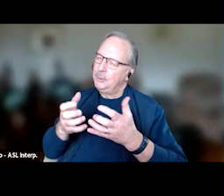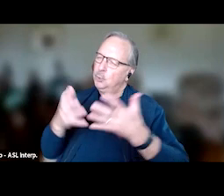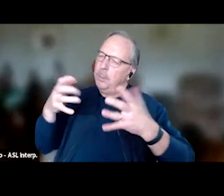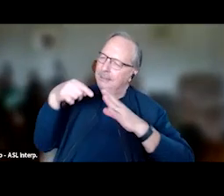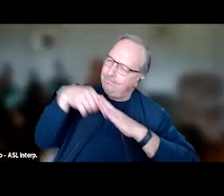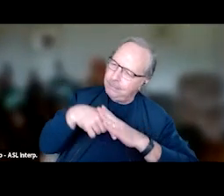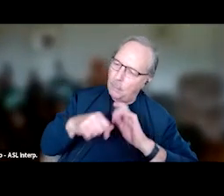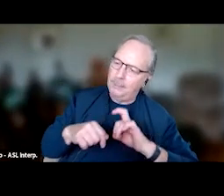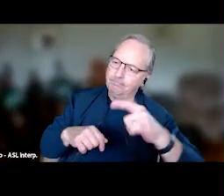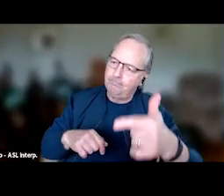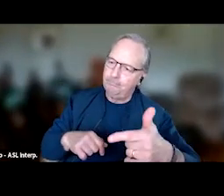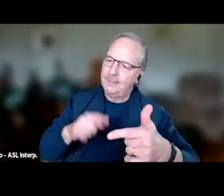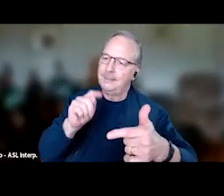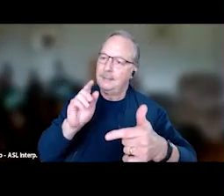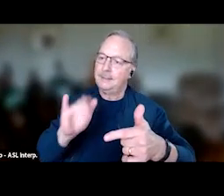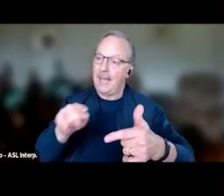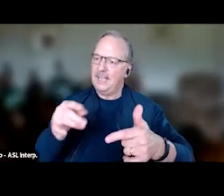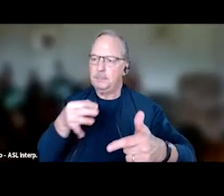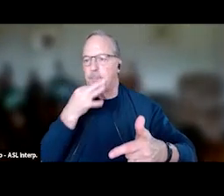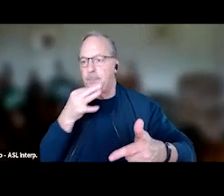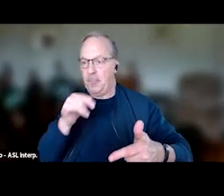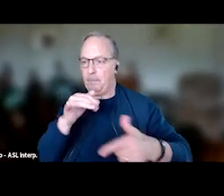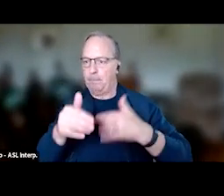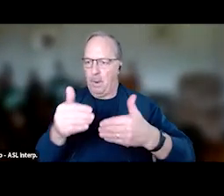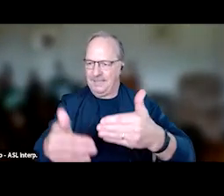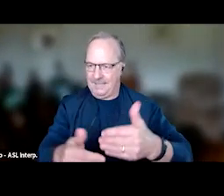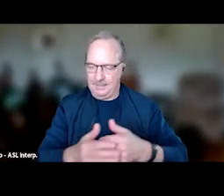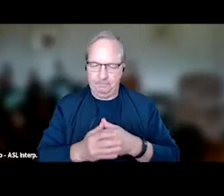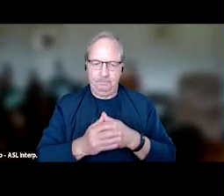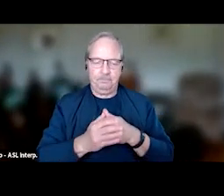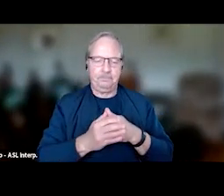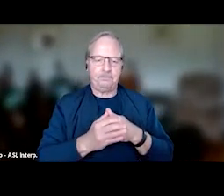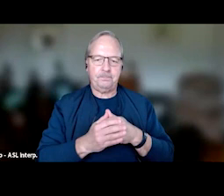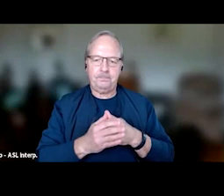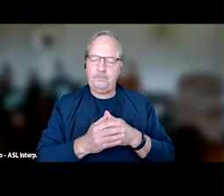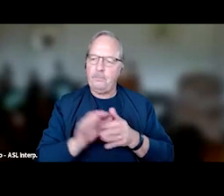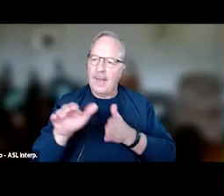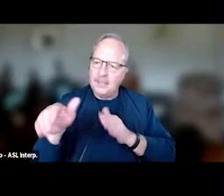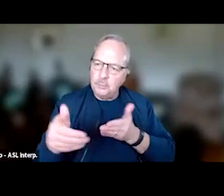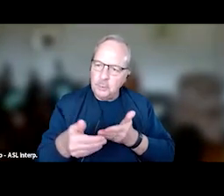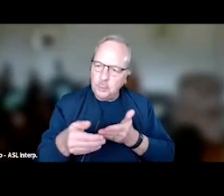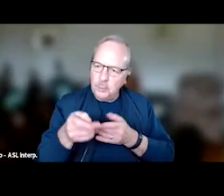who's the actual expert in this process and introduce him. I think at this point,